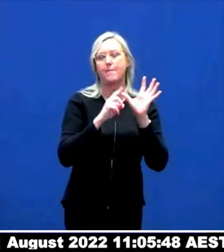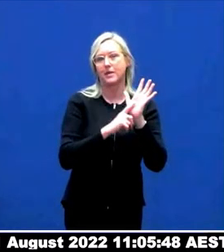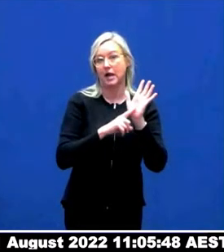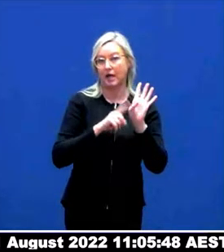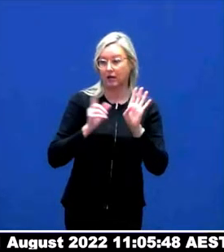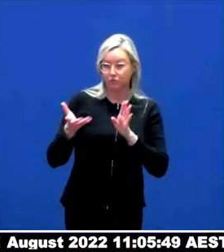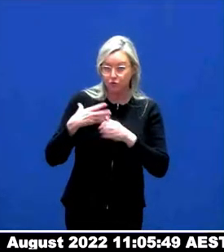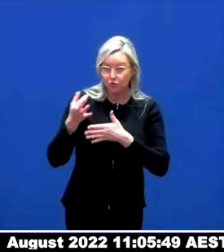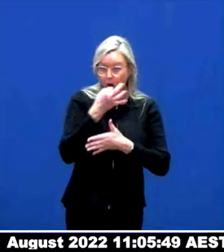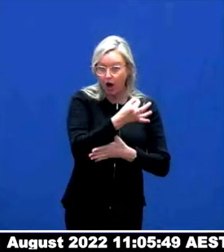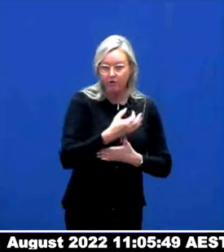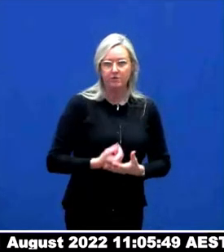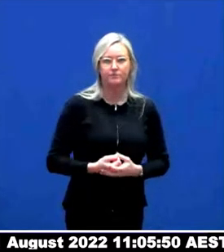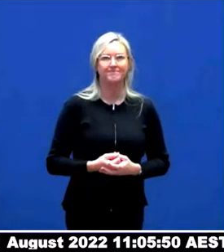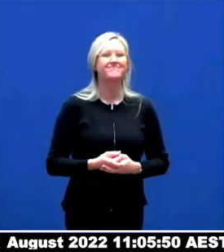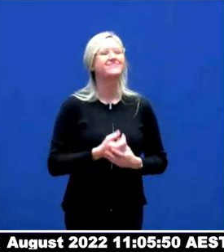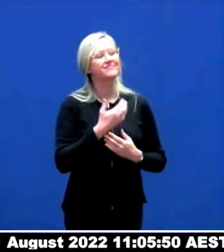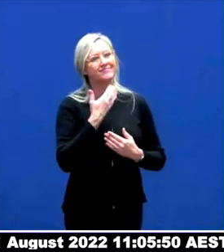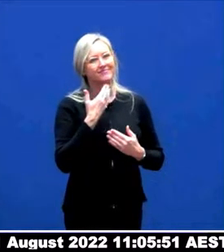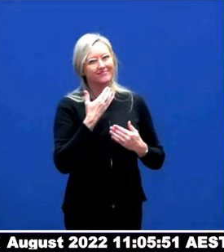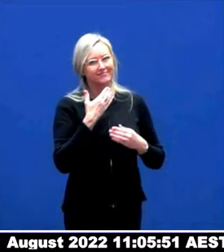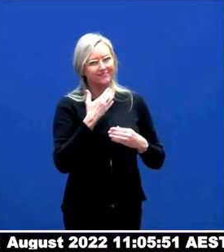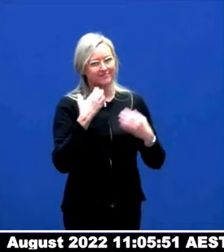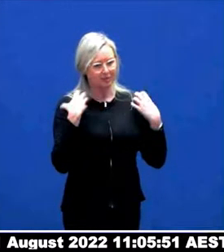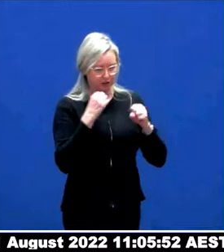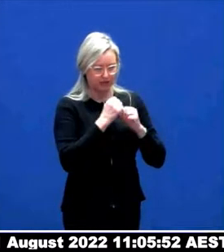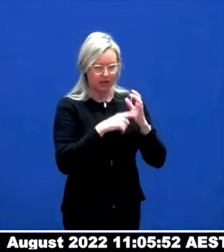Thank you. No questions. Thank you.